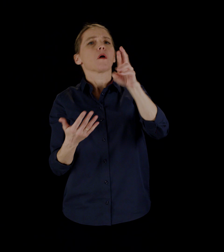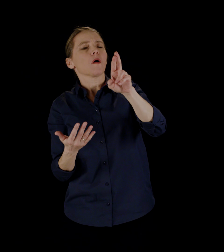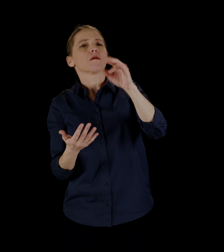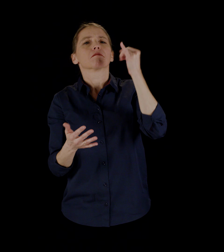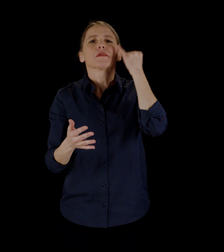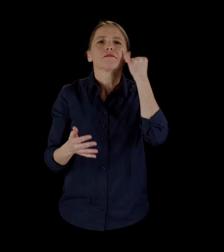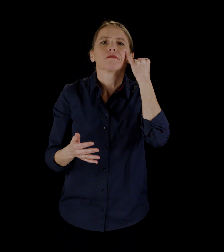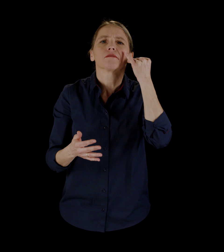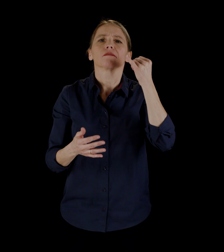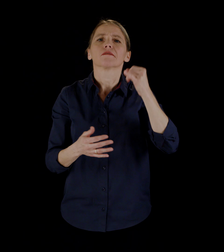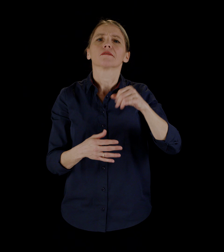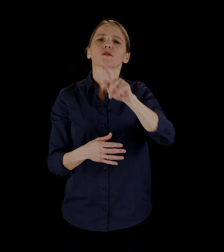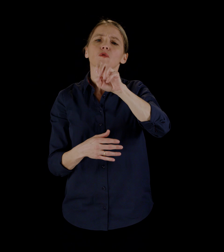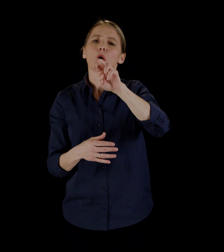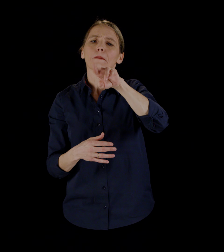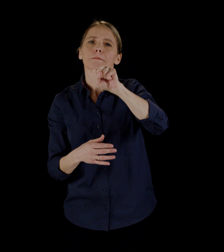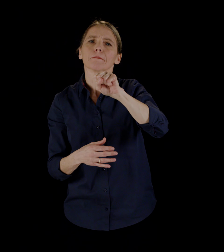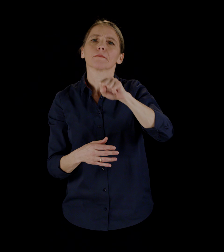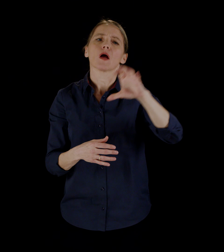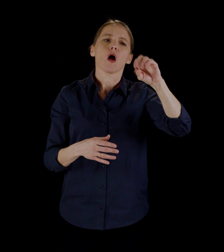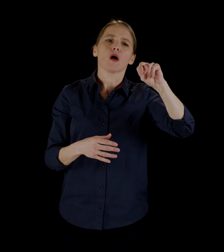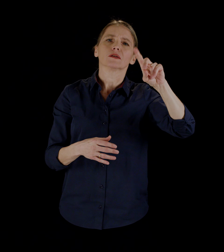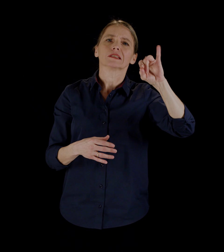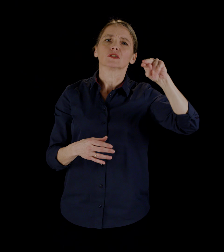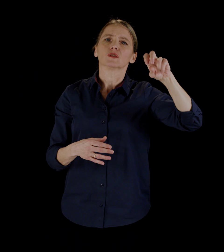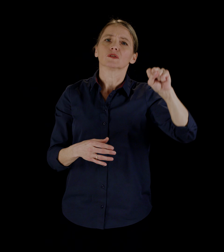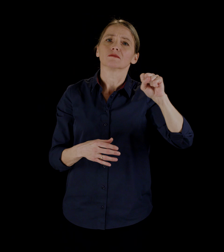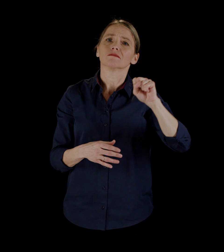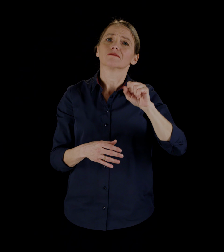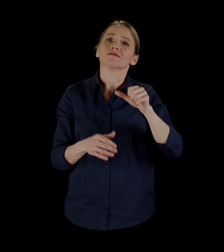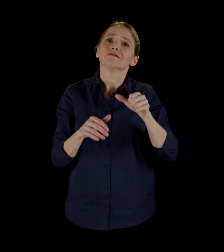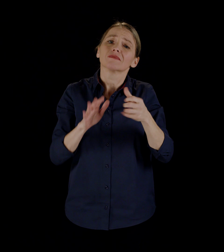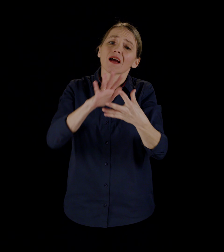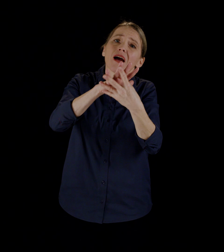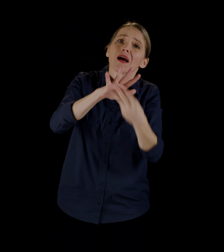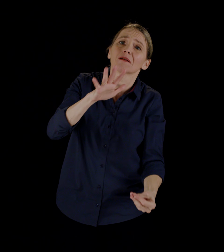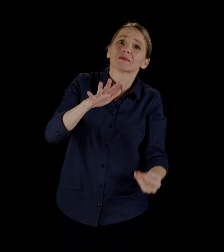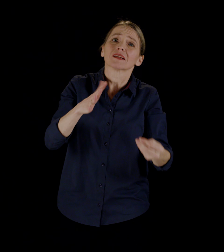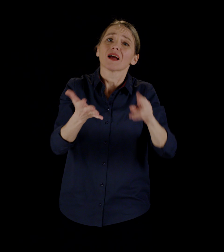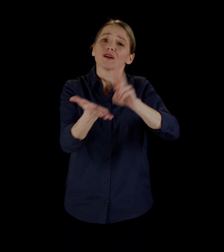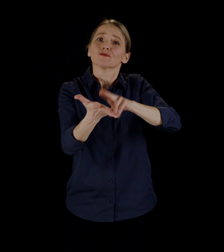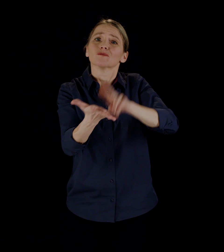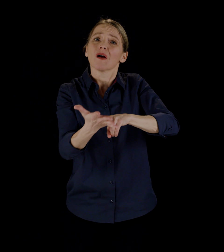contract, they do not have to pay an early cancellation fee or any other penalty.